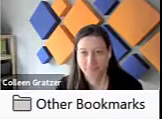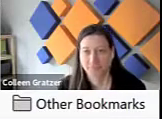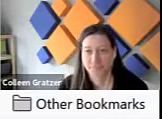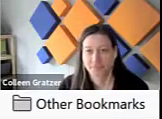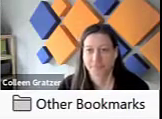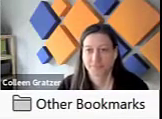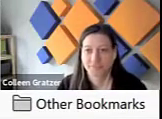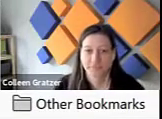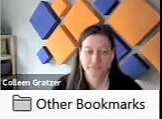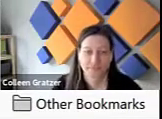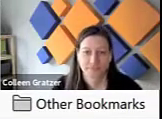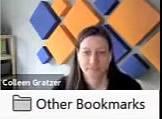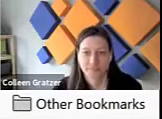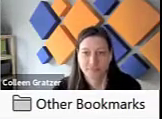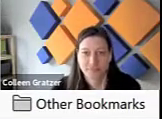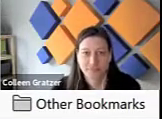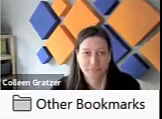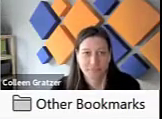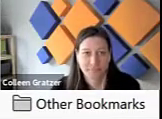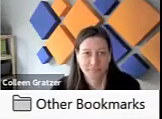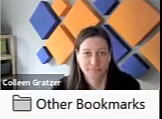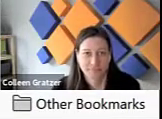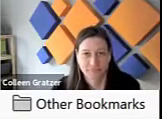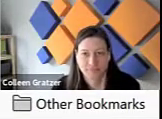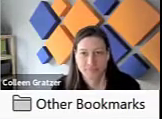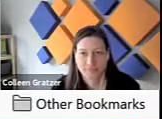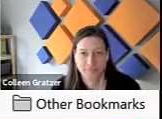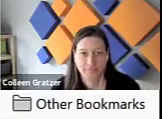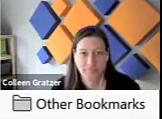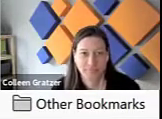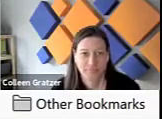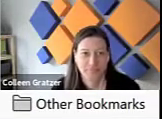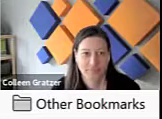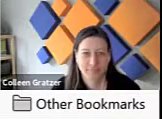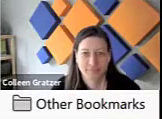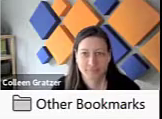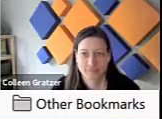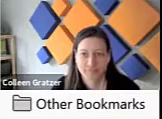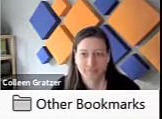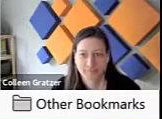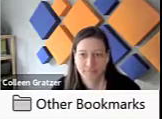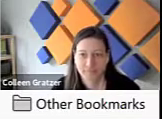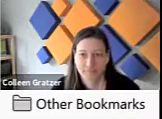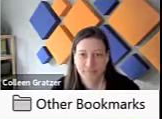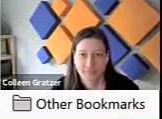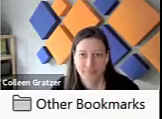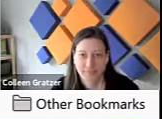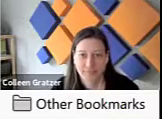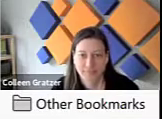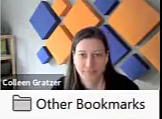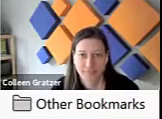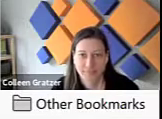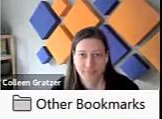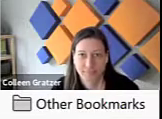(AUDIO PLAYS) In this presentation, I'll talk about designing with accessibility in mind. I'll get into misconceptions about accessible design,